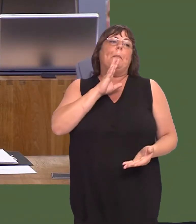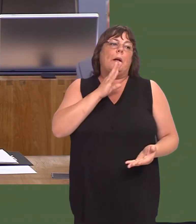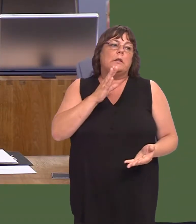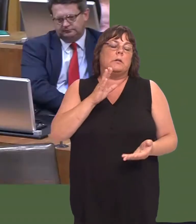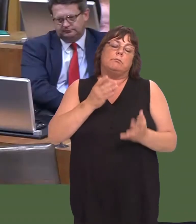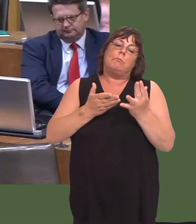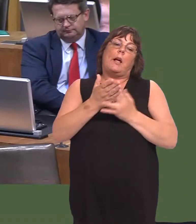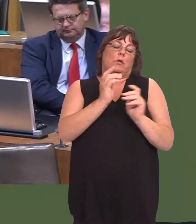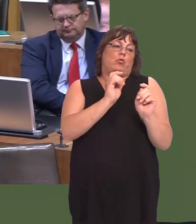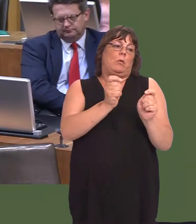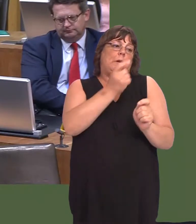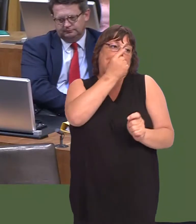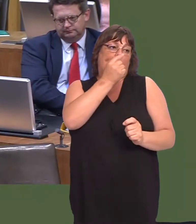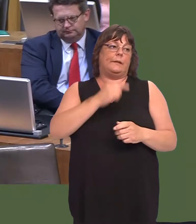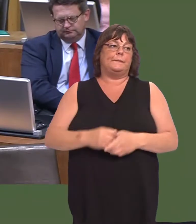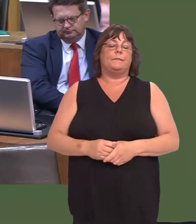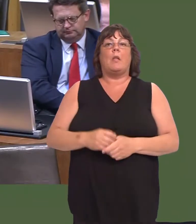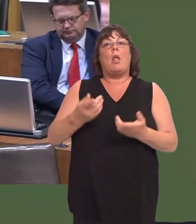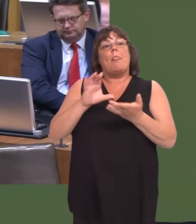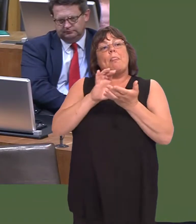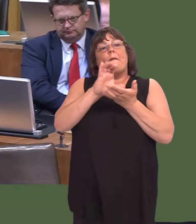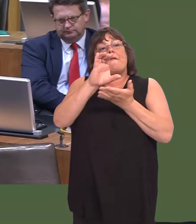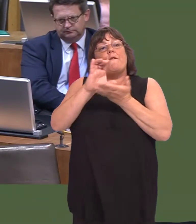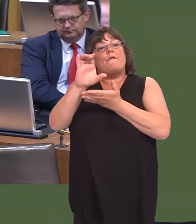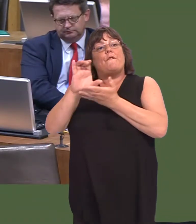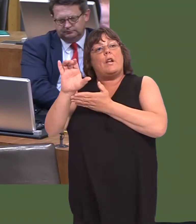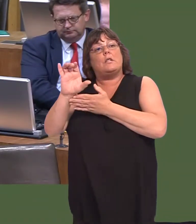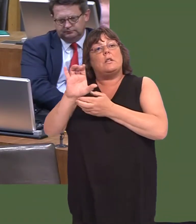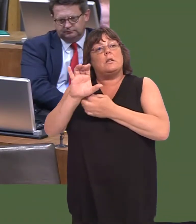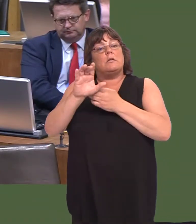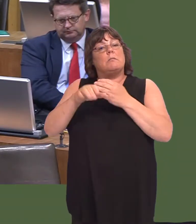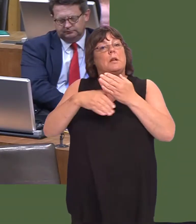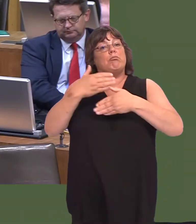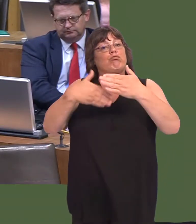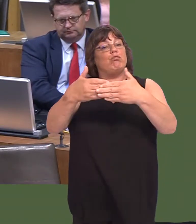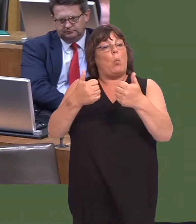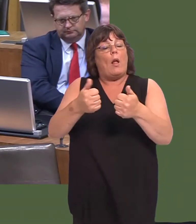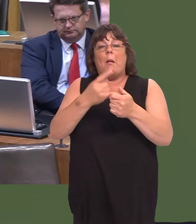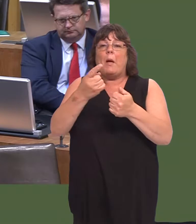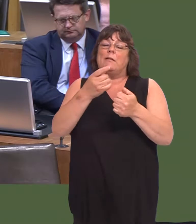Implementation of the fund is going well, but itís not as consistent as I want it to be at the moment.